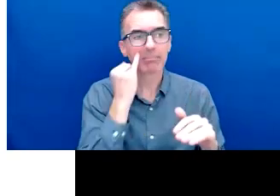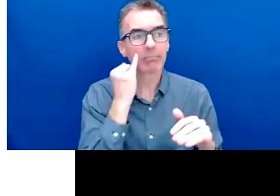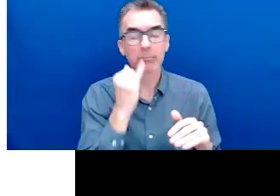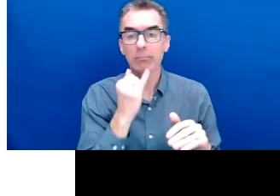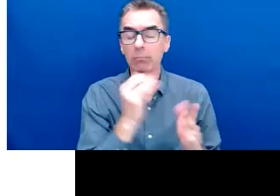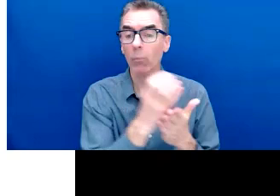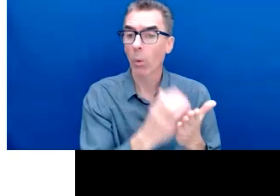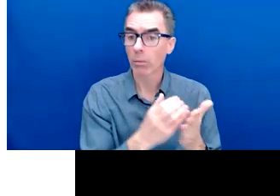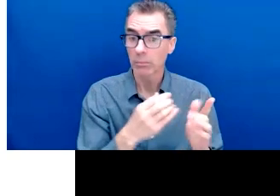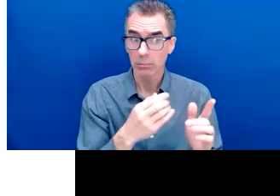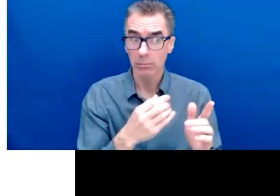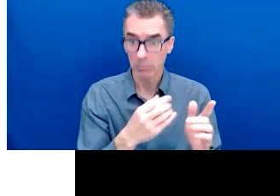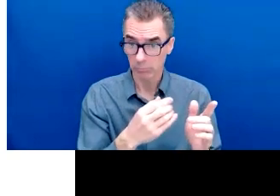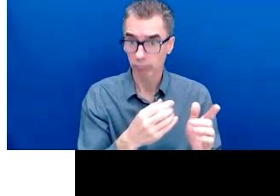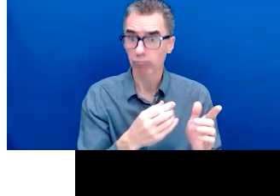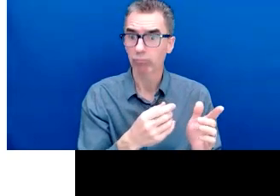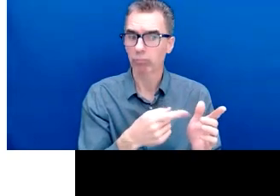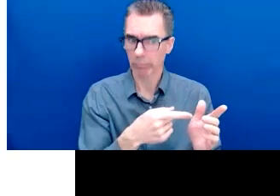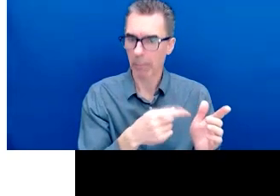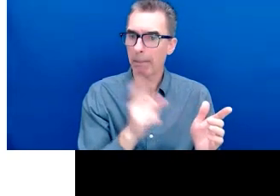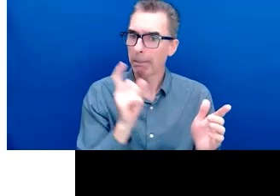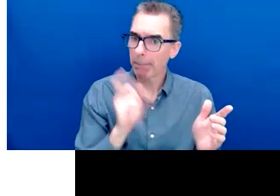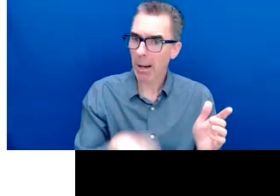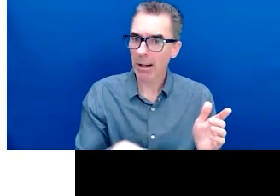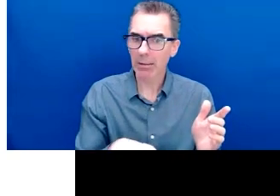instructional materials that are $40 or less